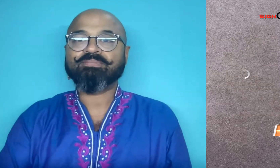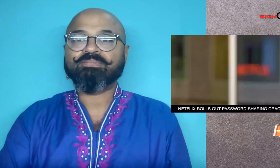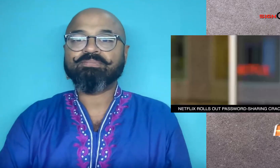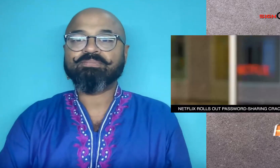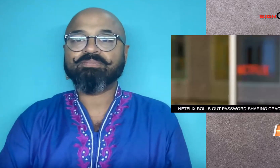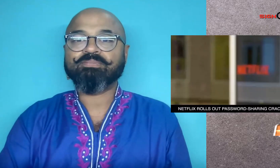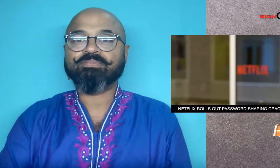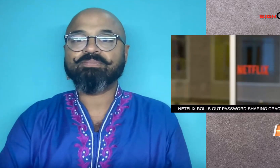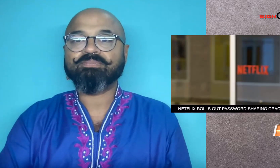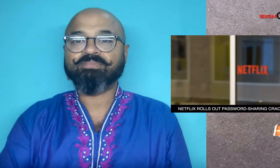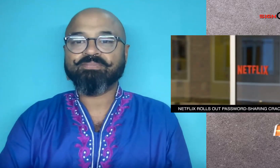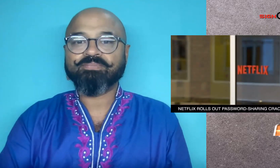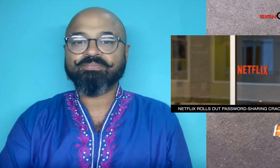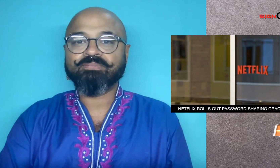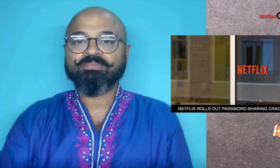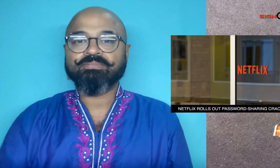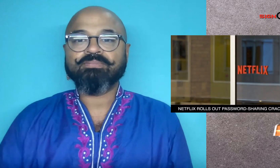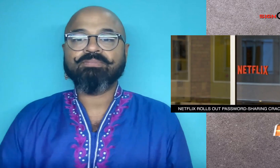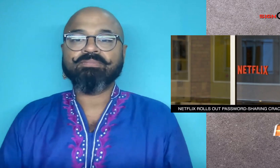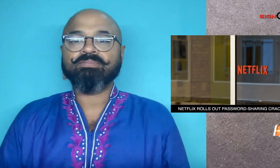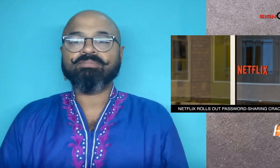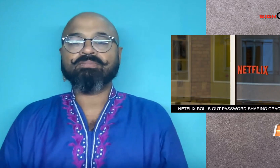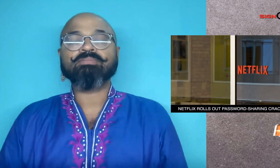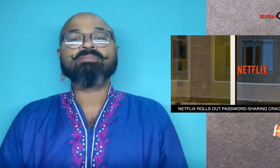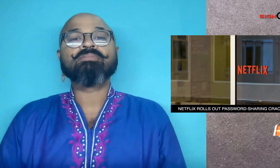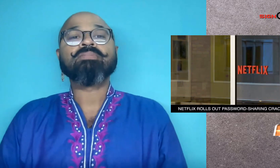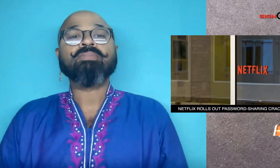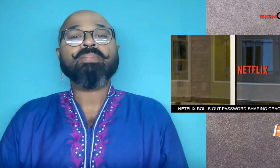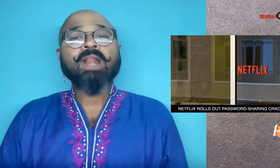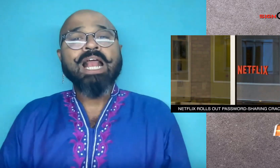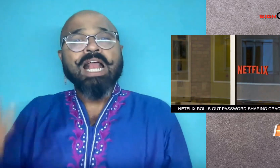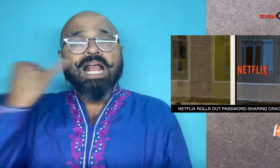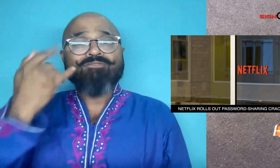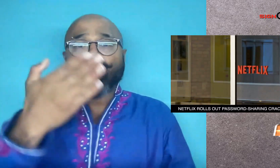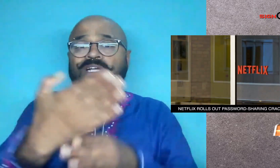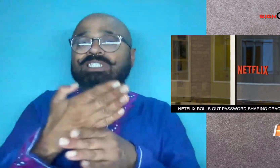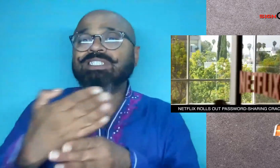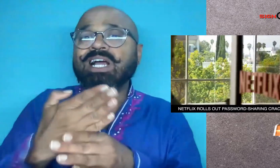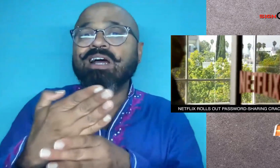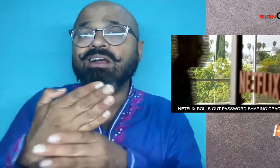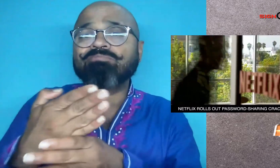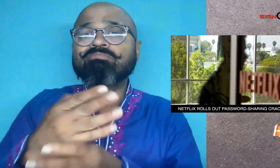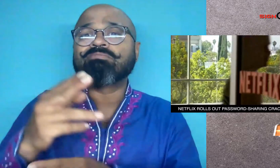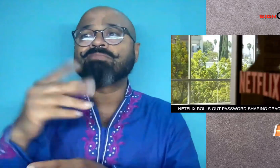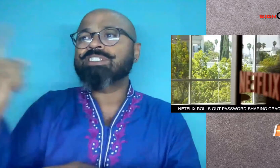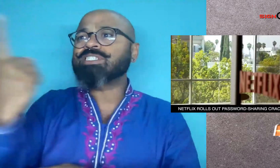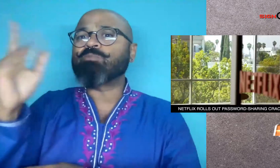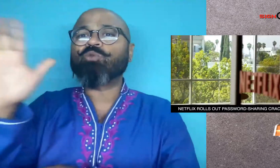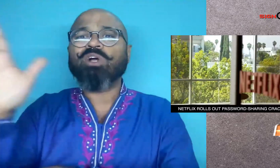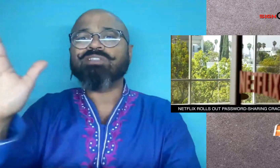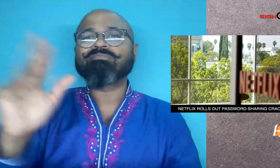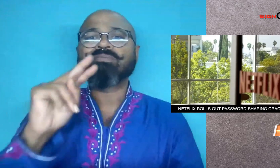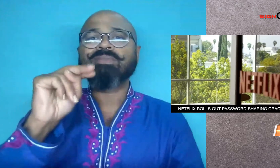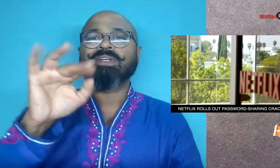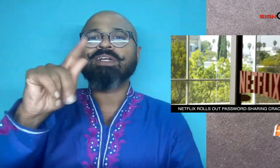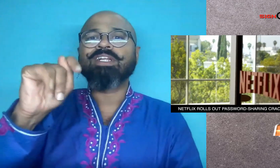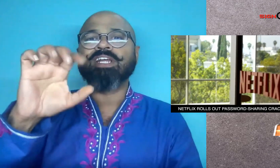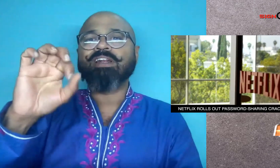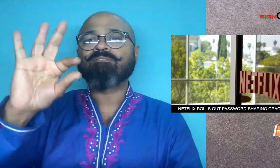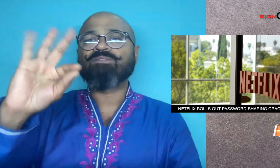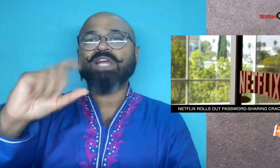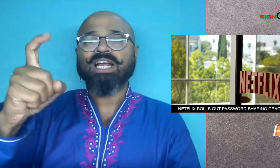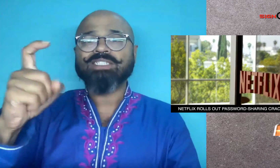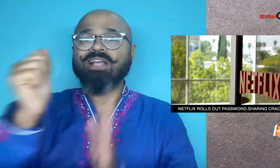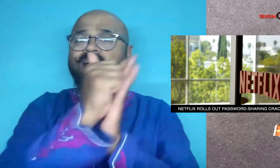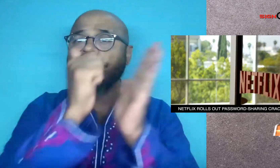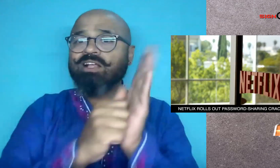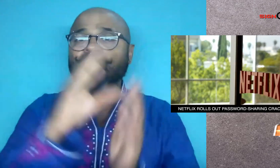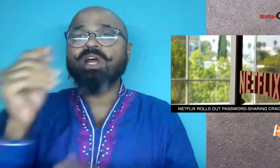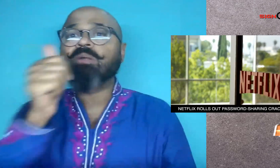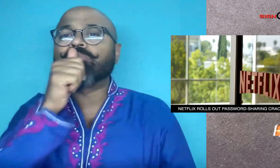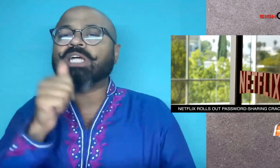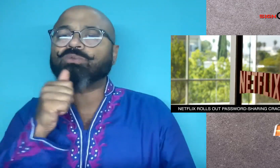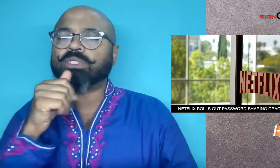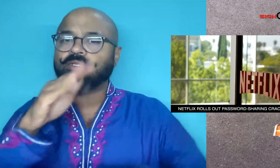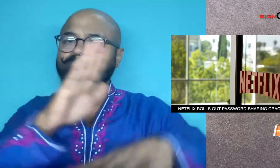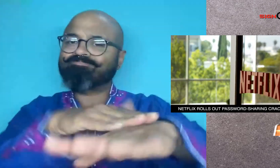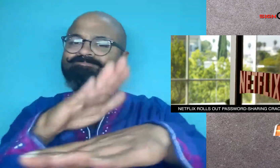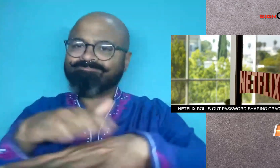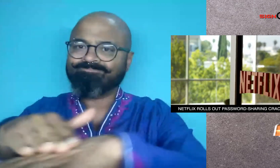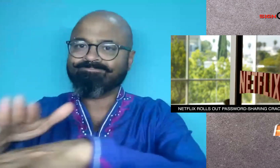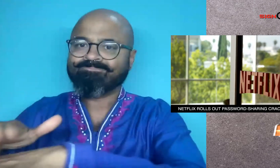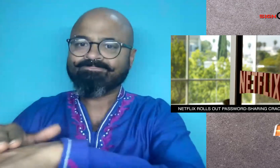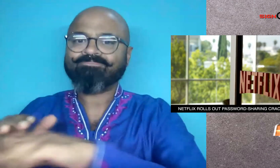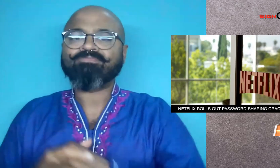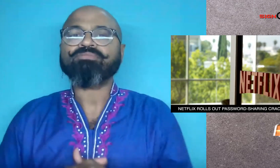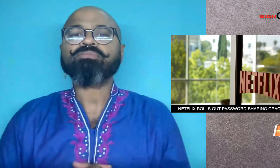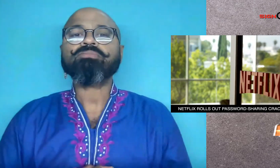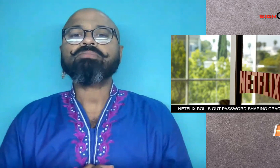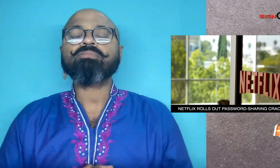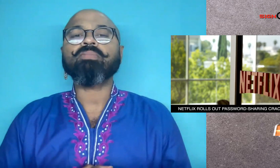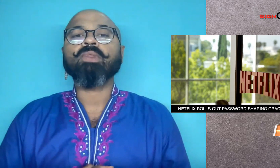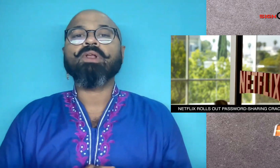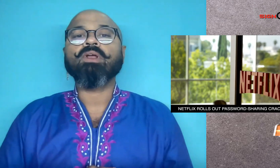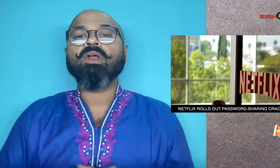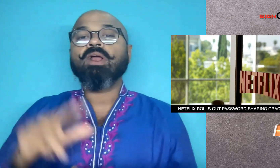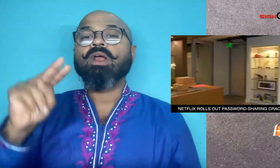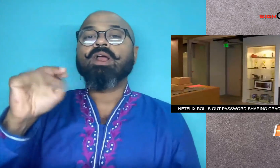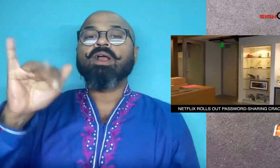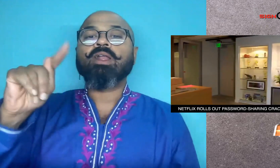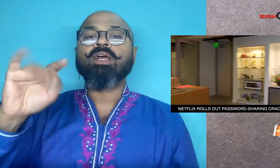has been taken down -- if you are sharing someone's Netflix account